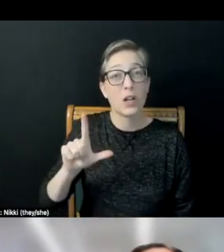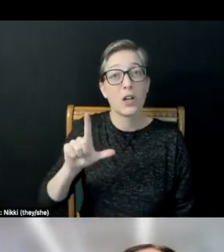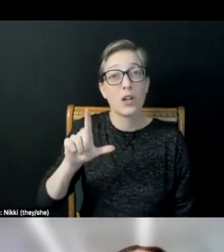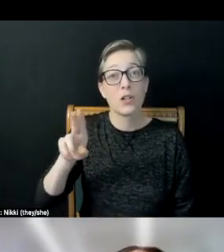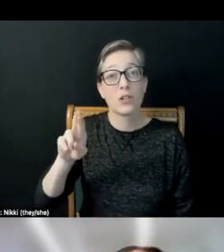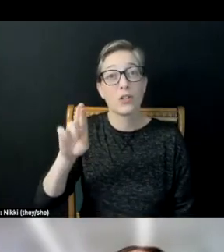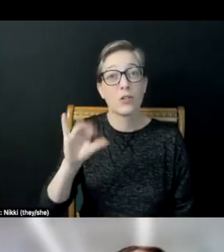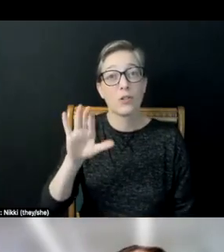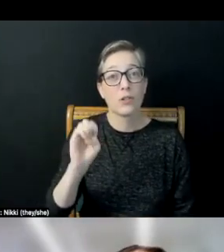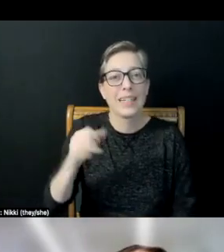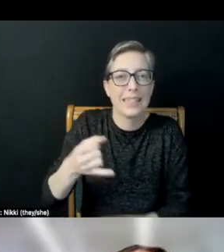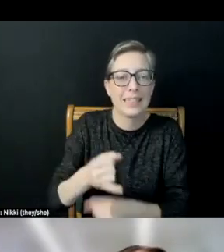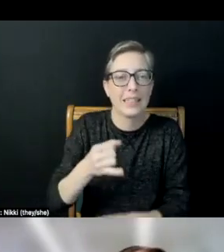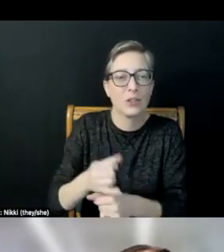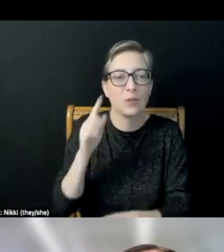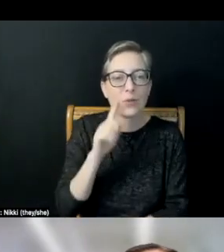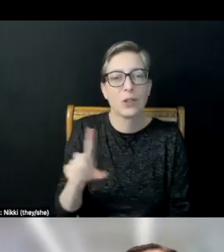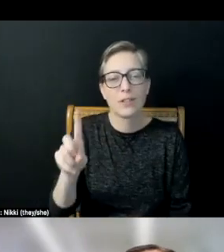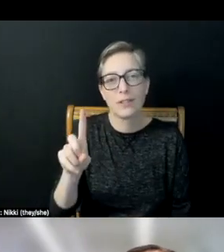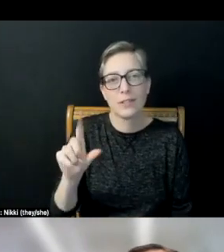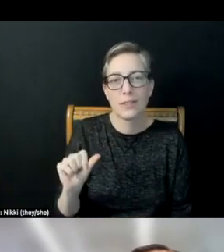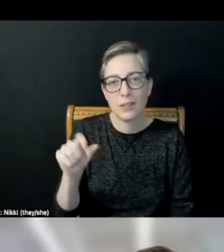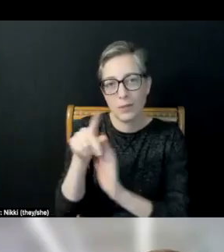I'm working under two grants.